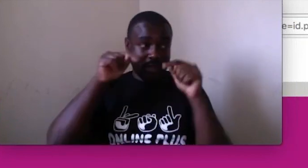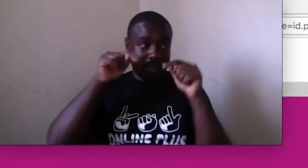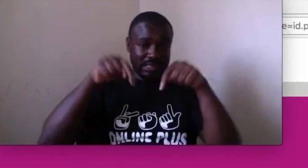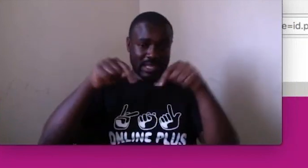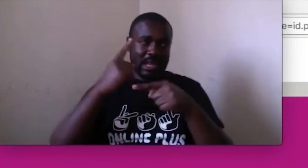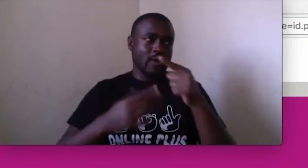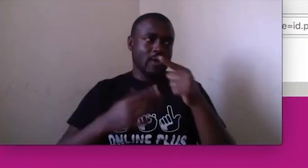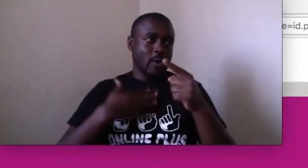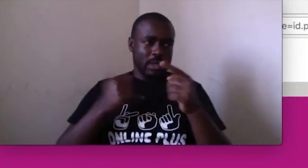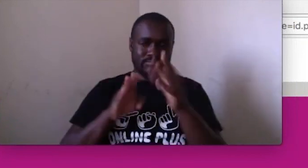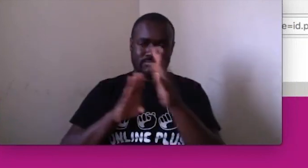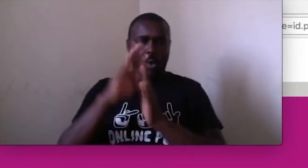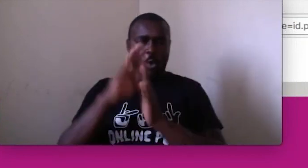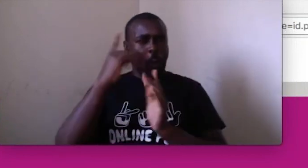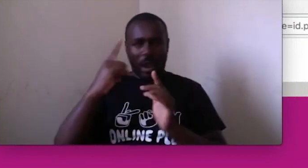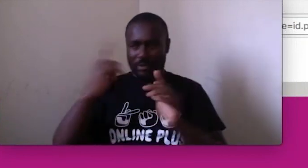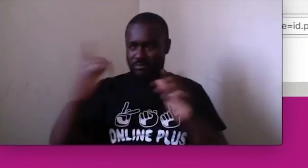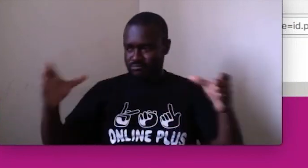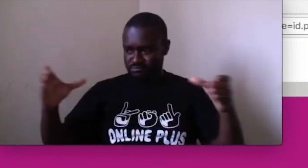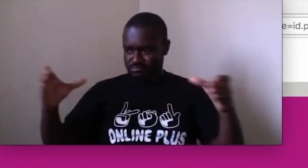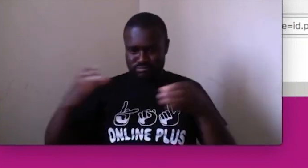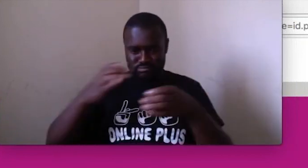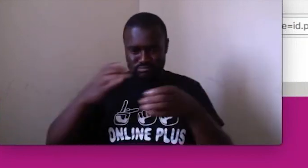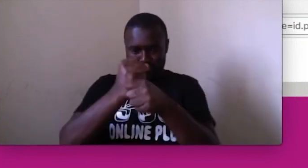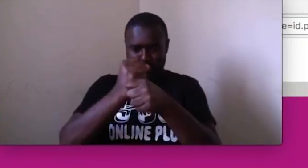so for this year what I want to do is